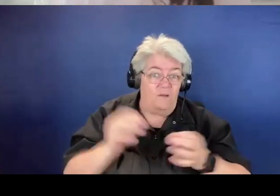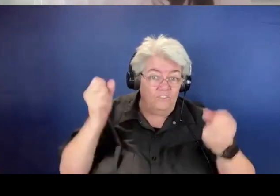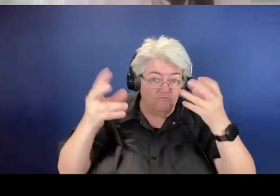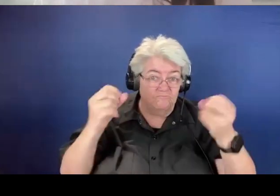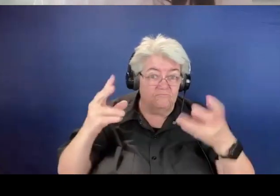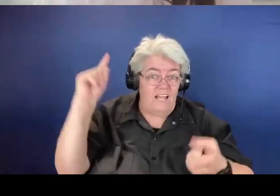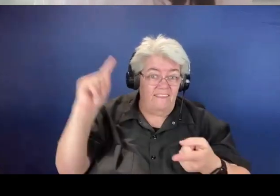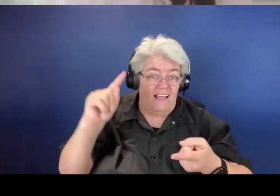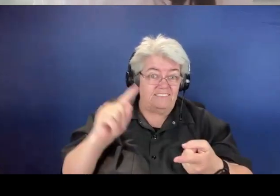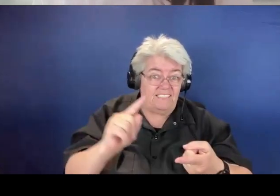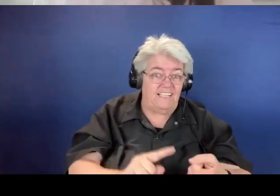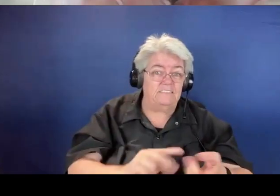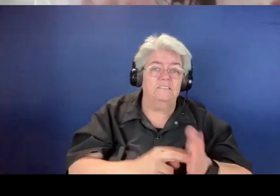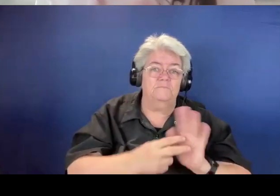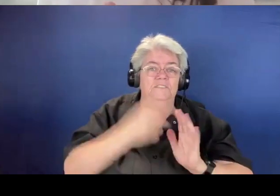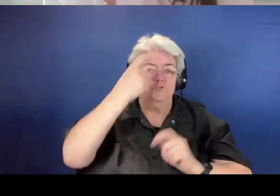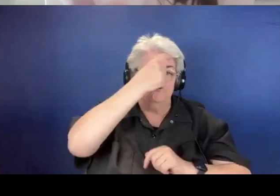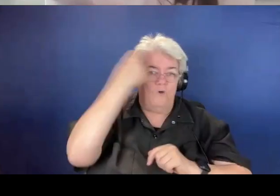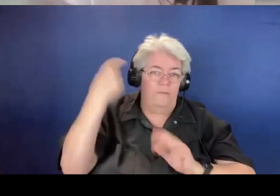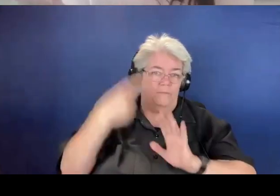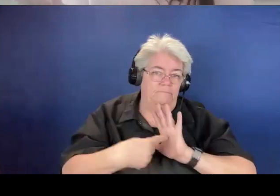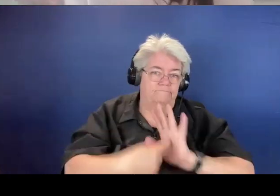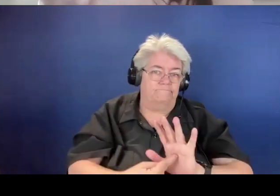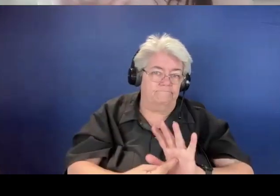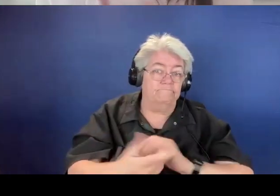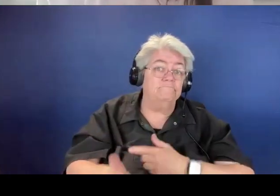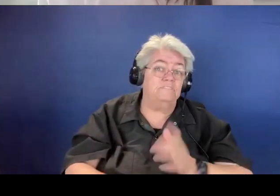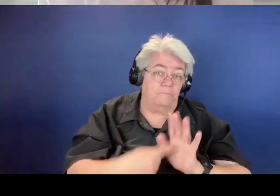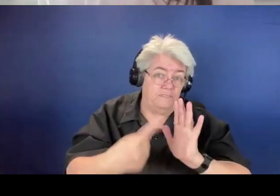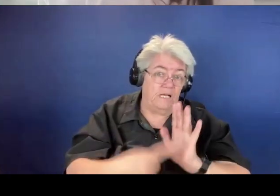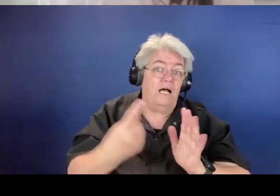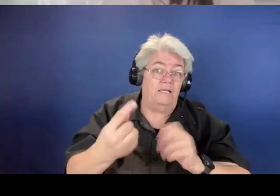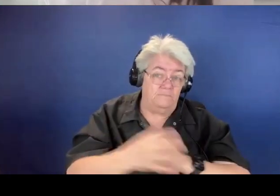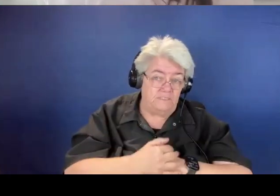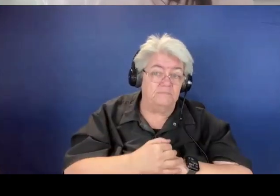desire for interaction which can kind of come through some of these children